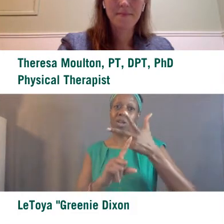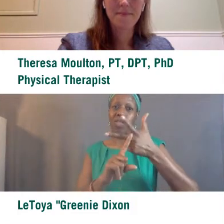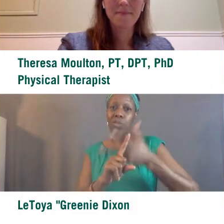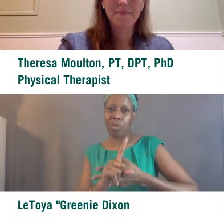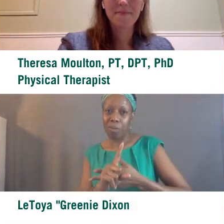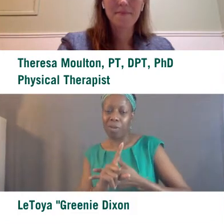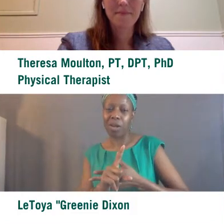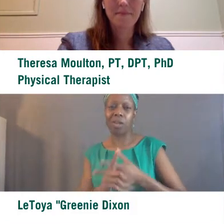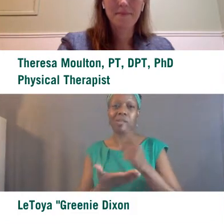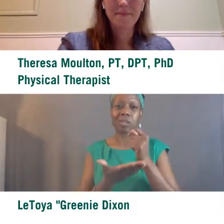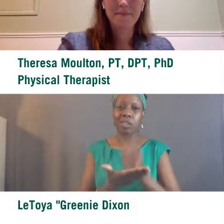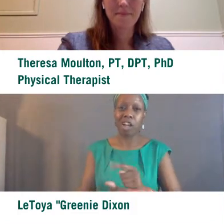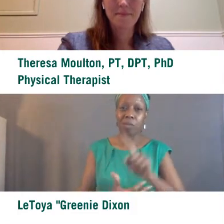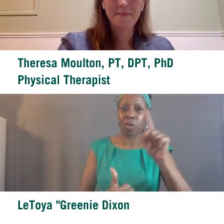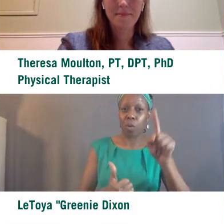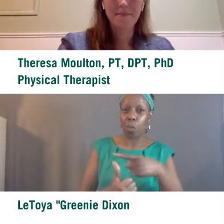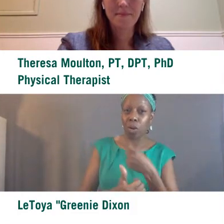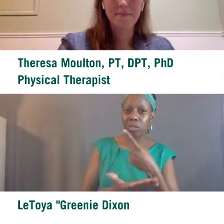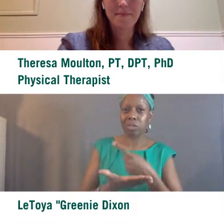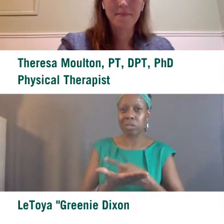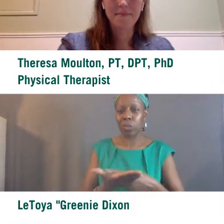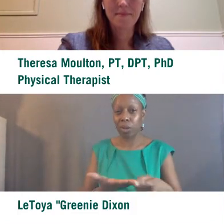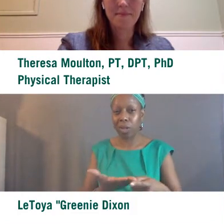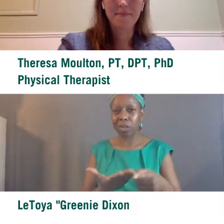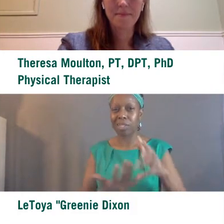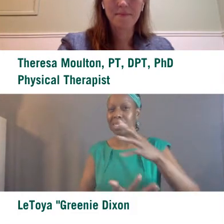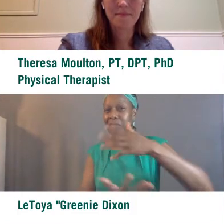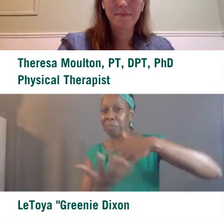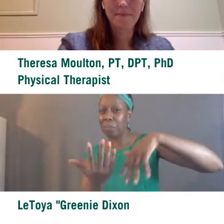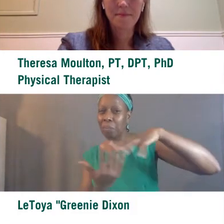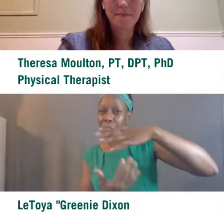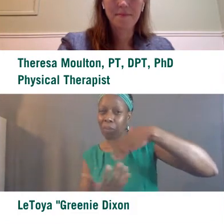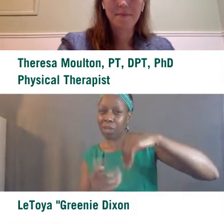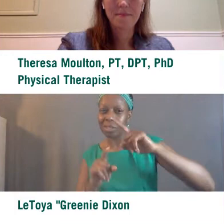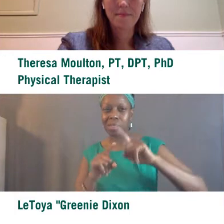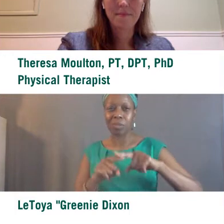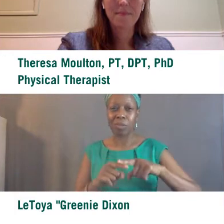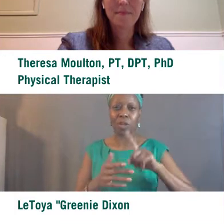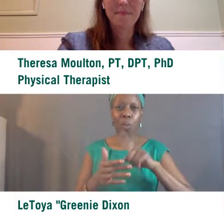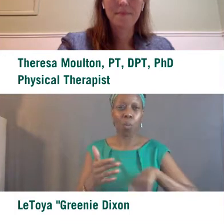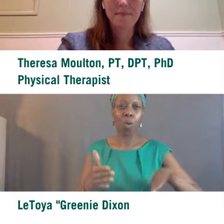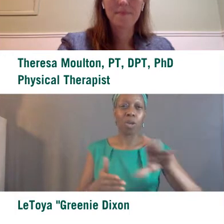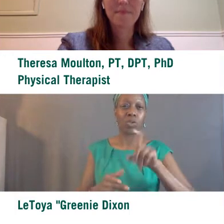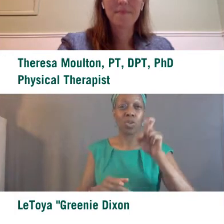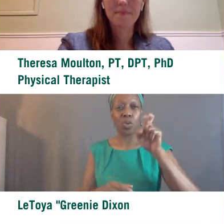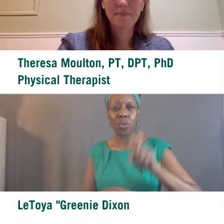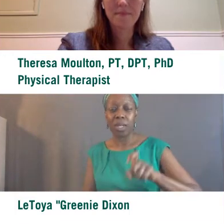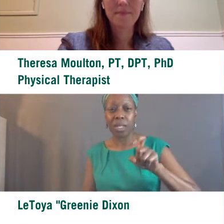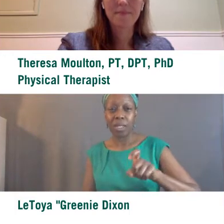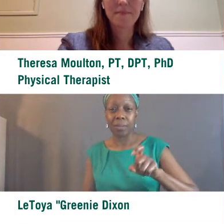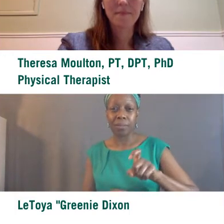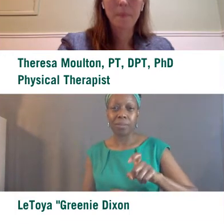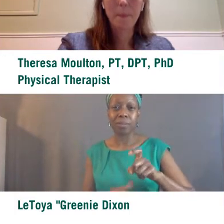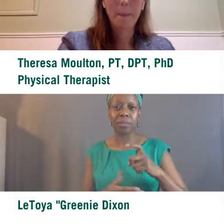It's pretty mixed based on what you need. So it's gonna be something, a conversation